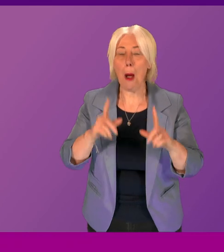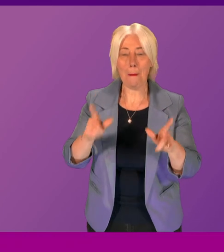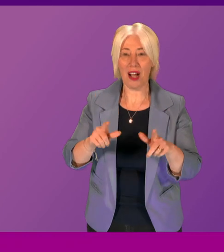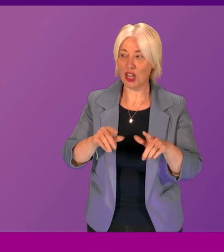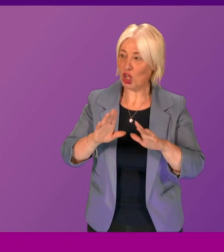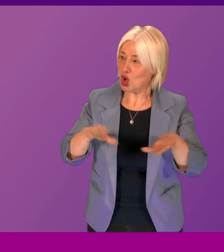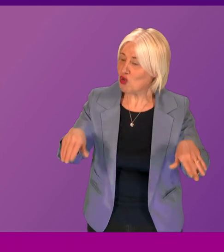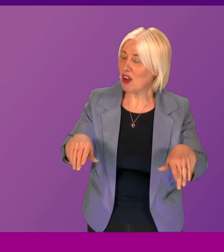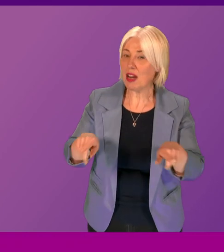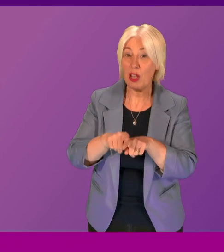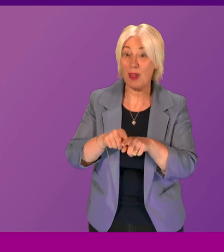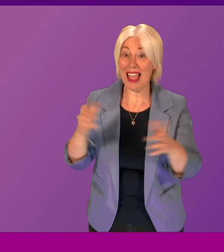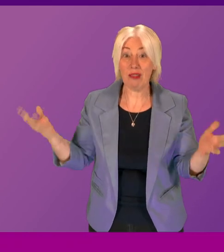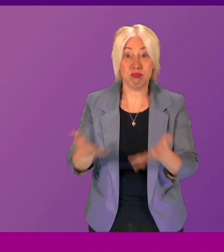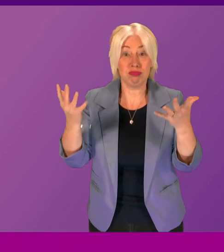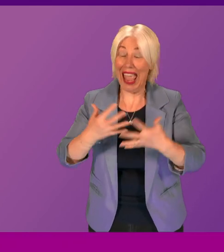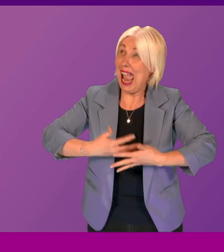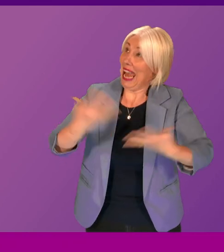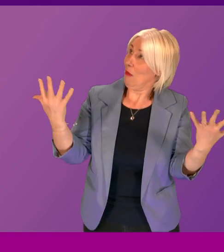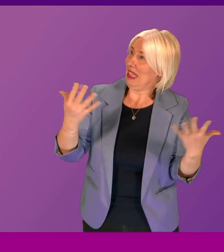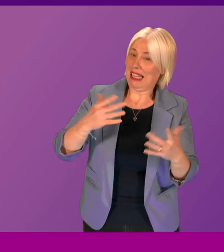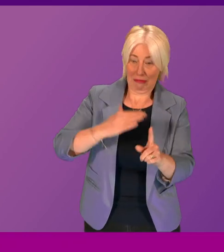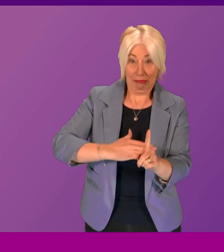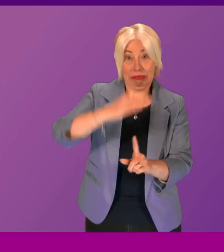We want to encourage everybody, at any stage of their life, to become physically active.